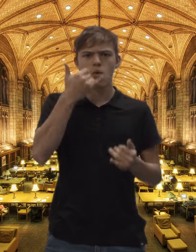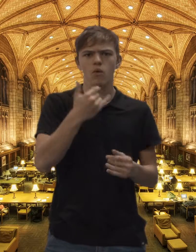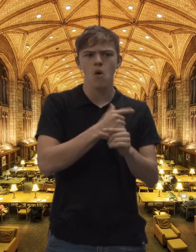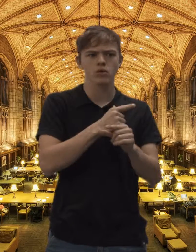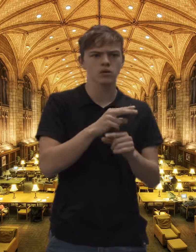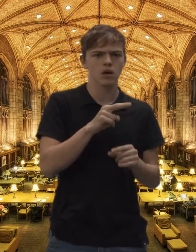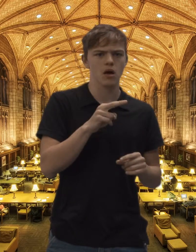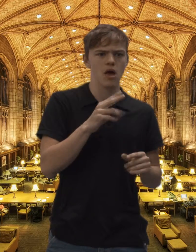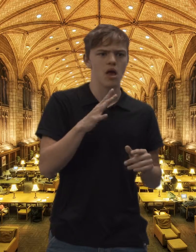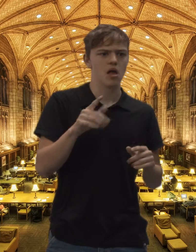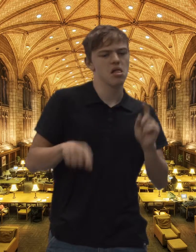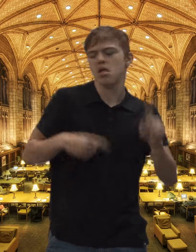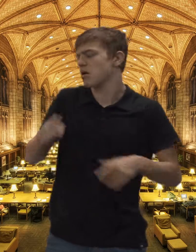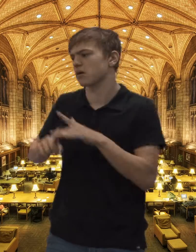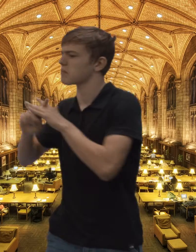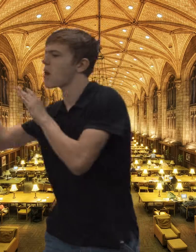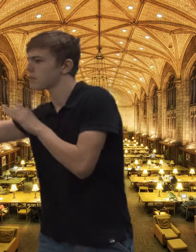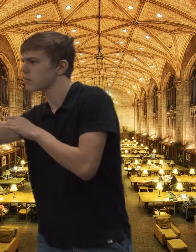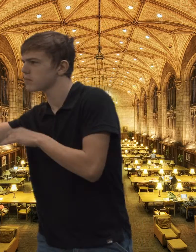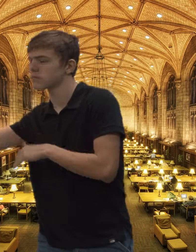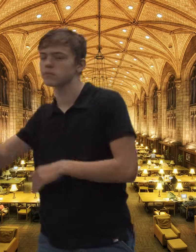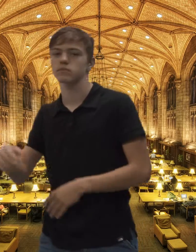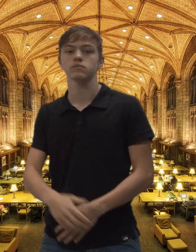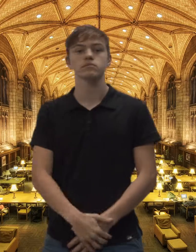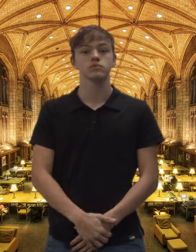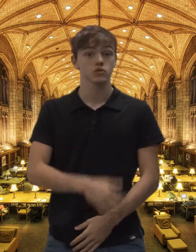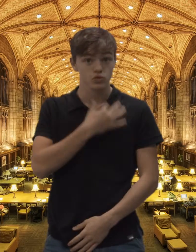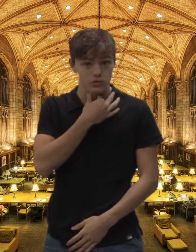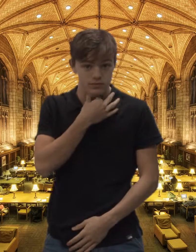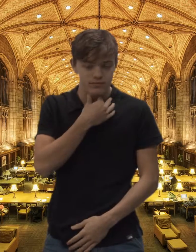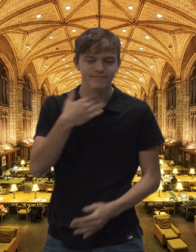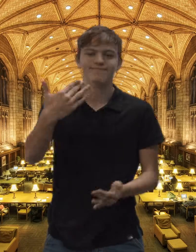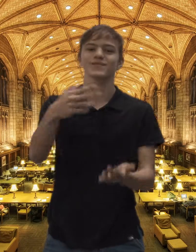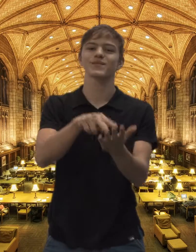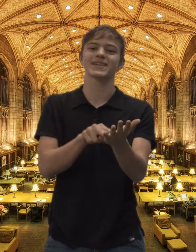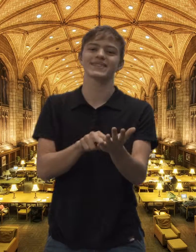Ben started to think she's calling a guard and he began to run away. Curious? Read on.